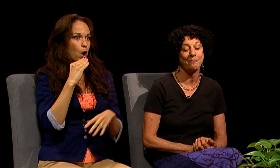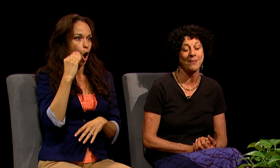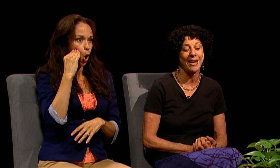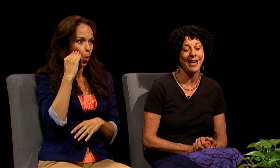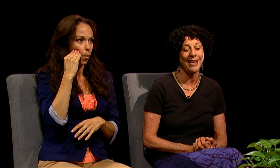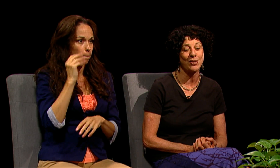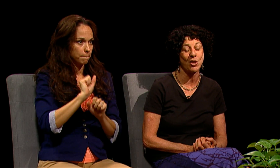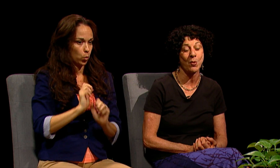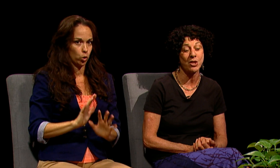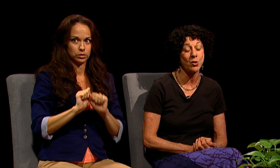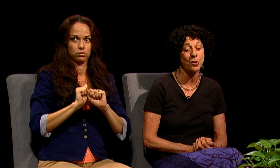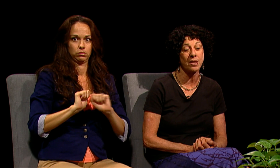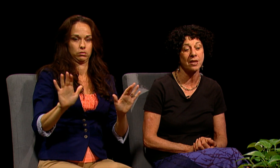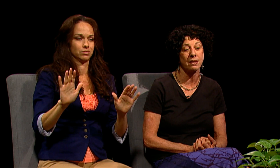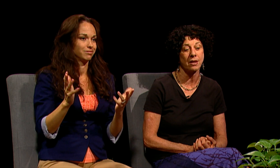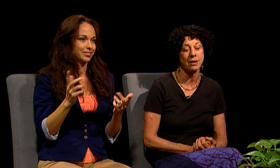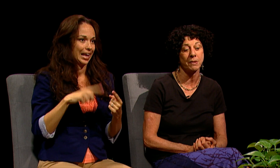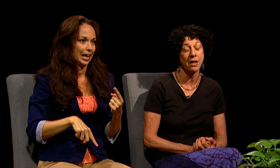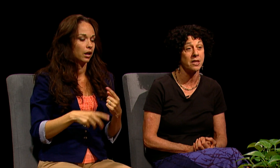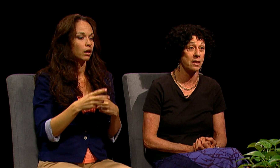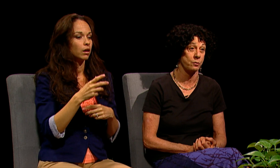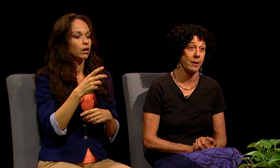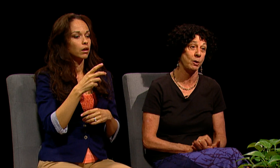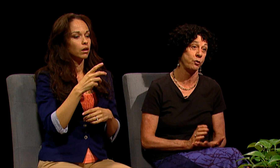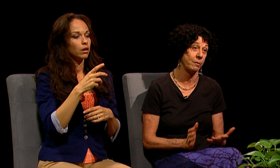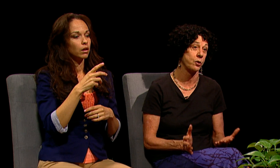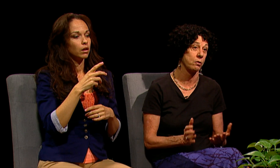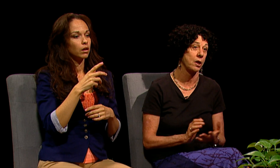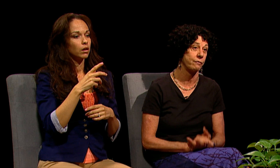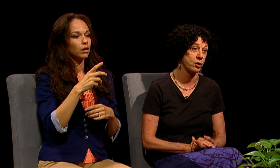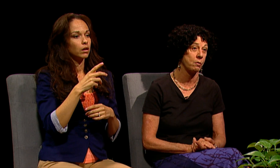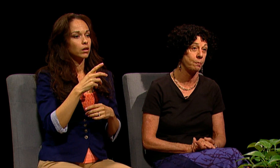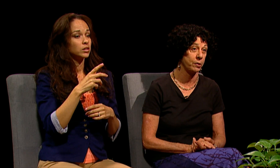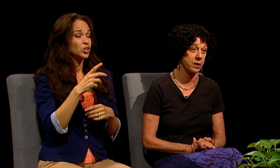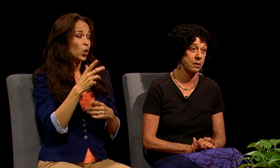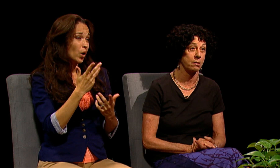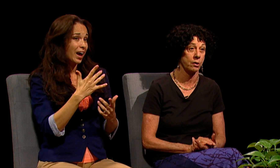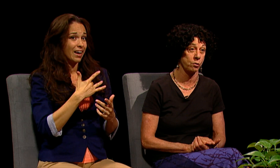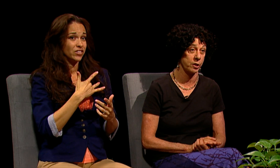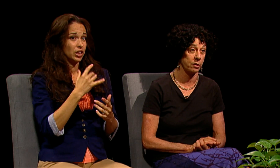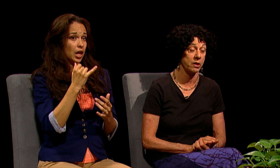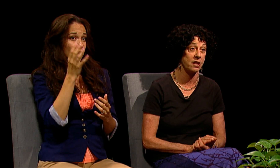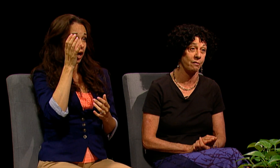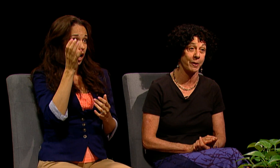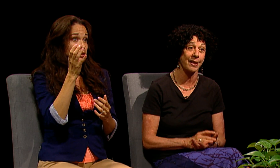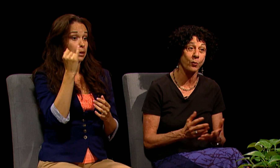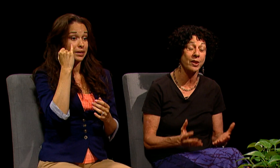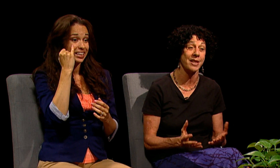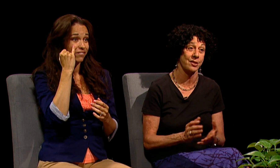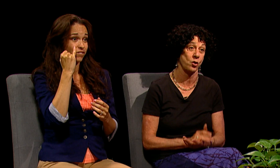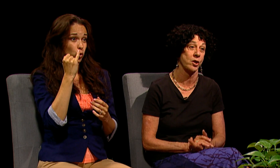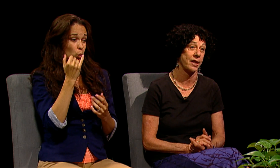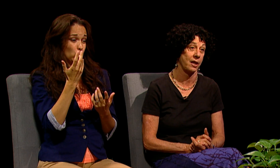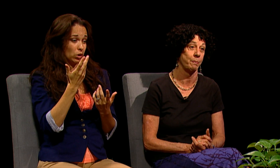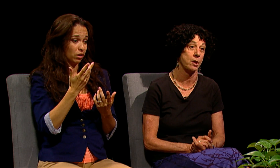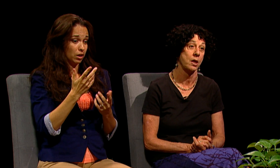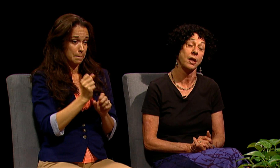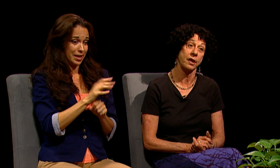AND SO I DO THINK THE IDEA IS MAYBE IF YOU MAKE THEIR LIFE SO UNPLEASANT, THEY'RE GOING TO LEAVE, BUT THAT REALLY ISN'T GOING TO HAPPEN.